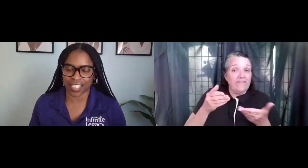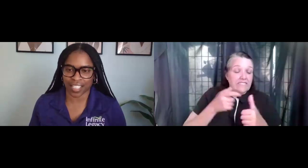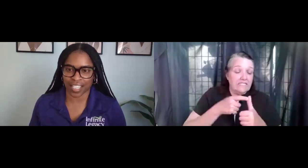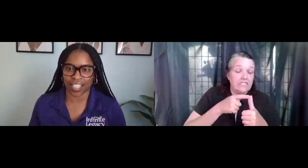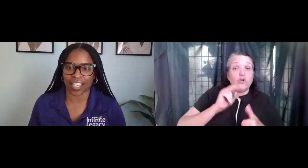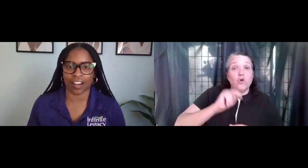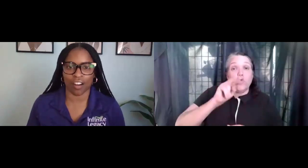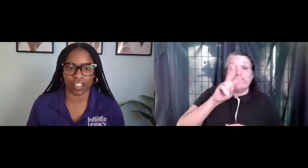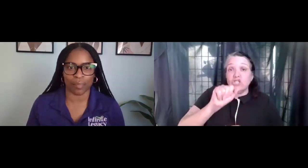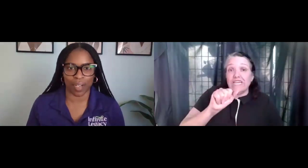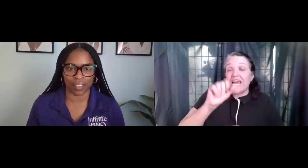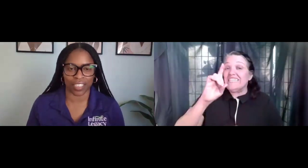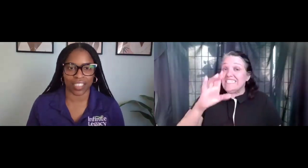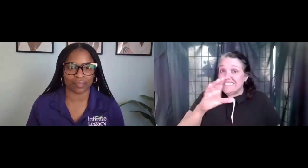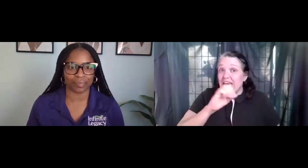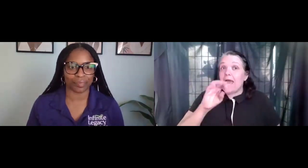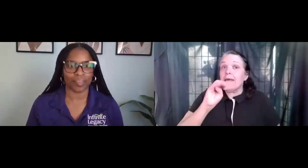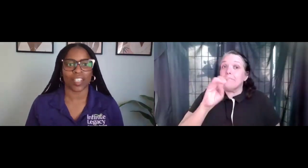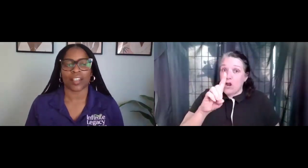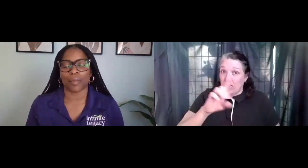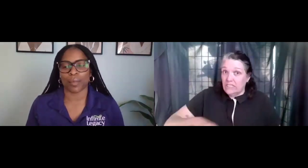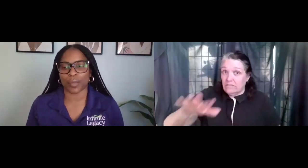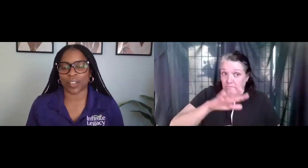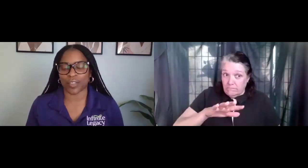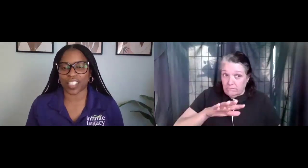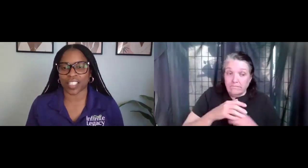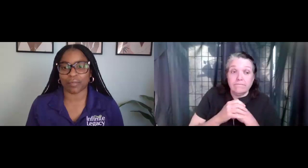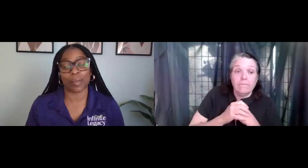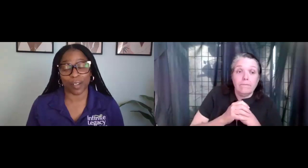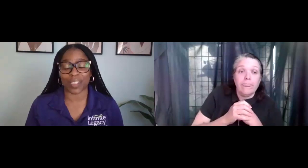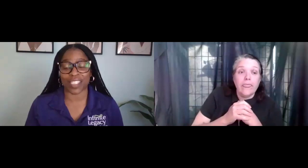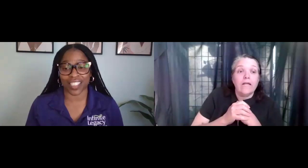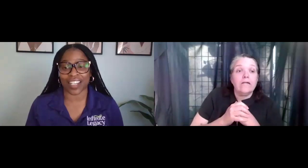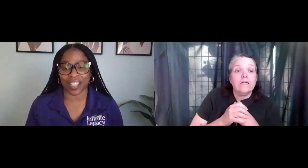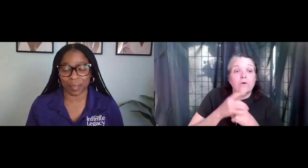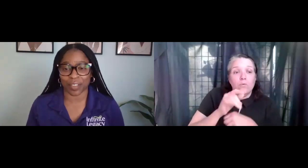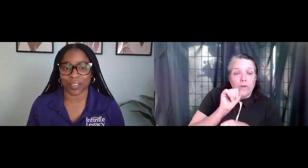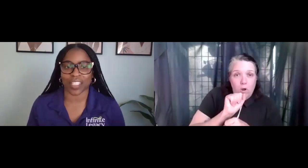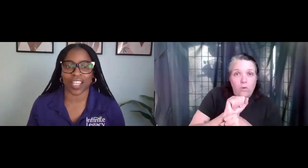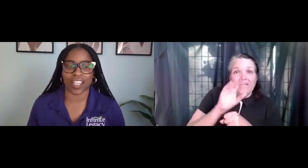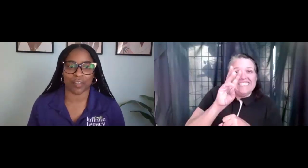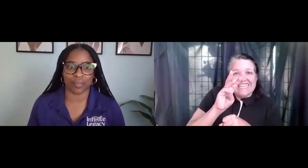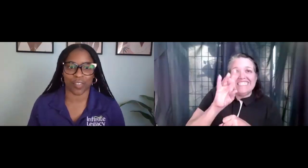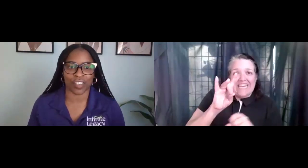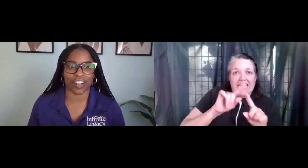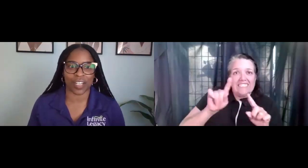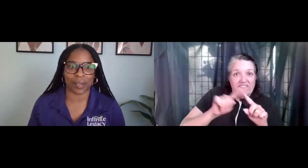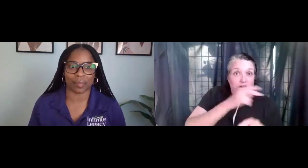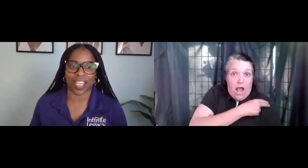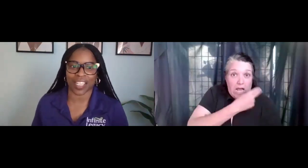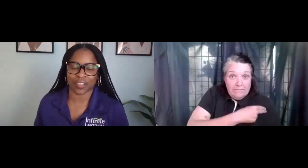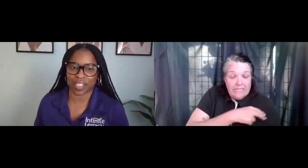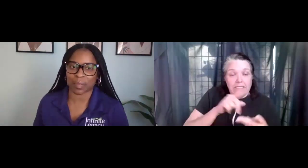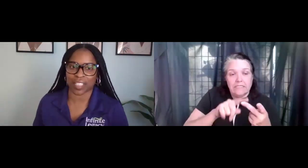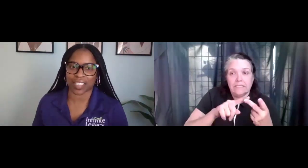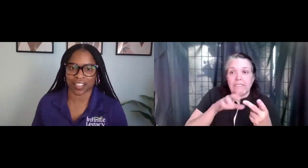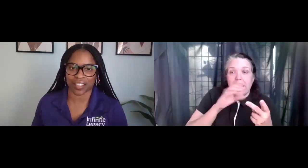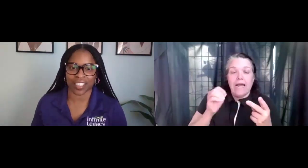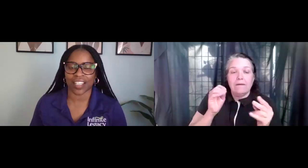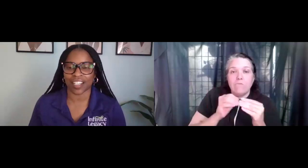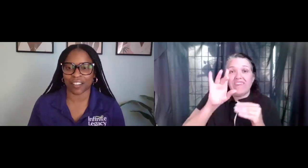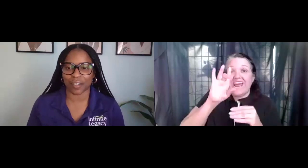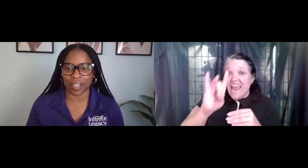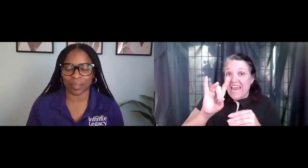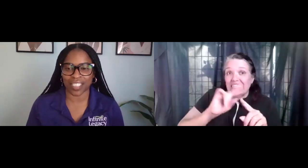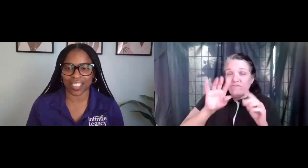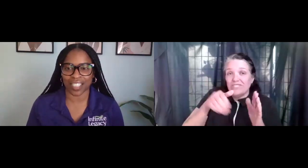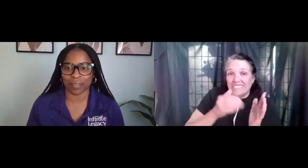D.C. and all of Maryland.We work with 68 hospitals and over eight transplant centers here in D.C.